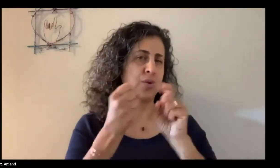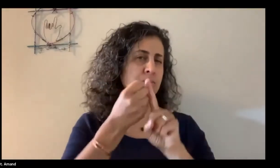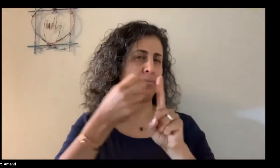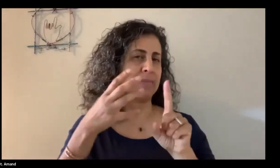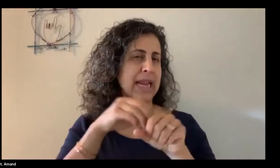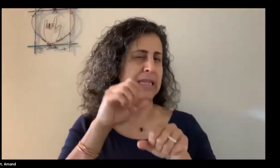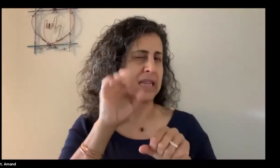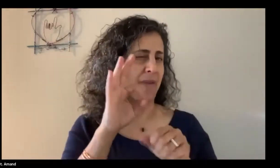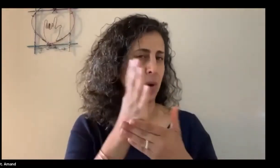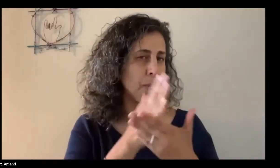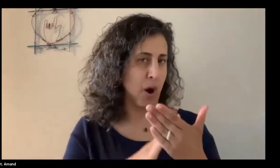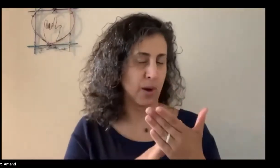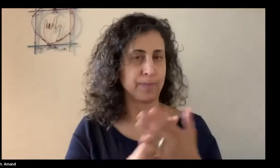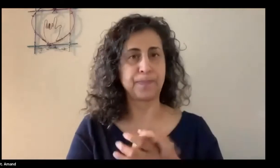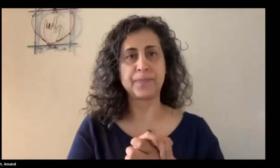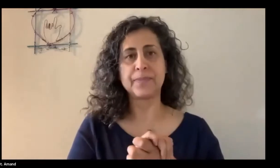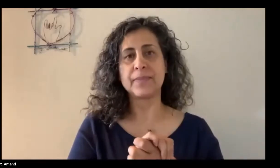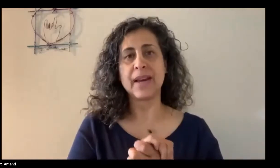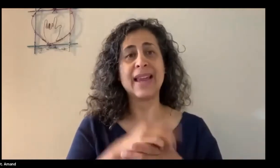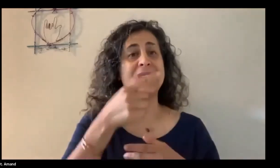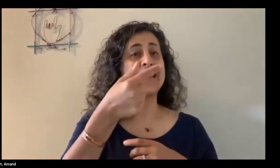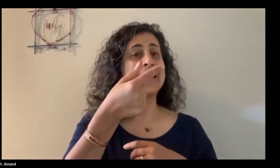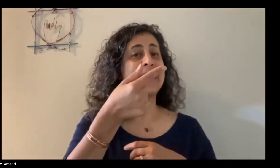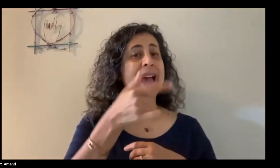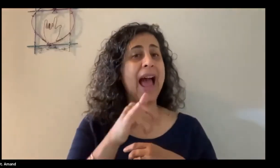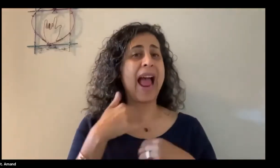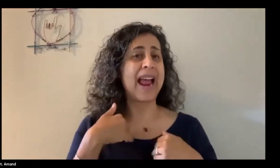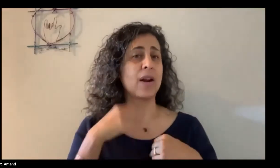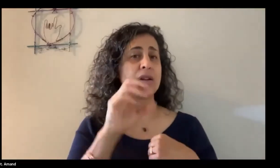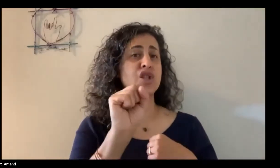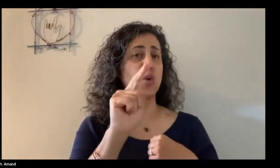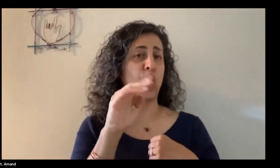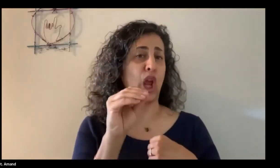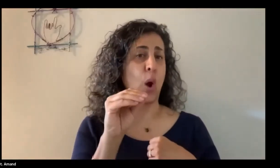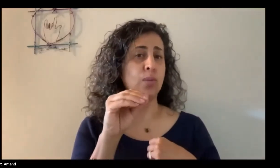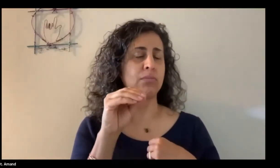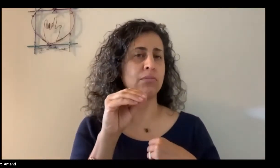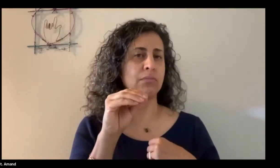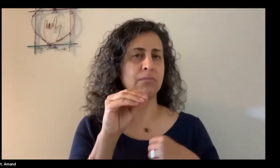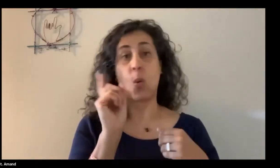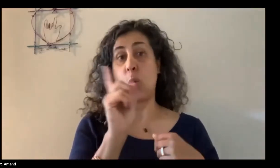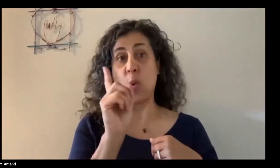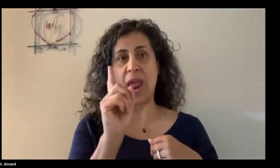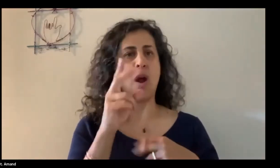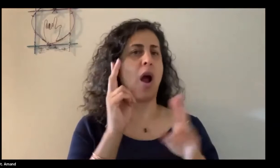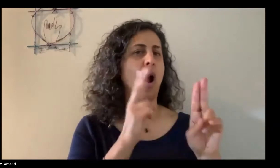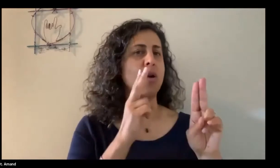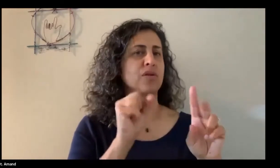And then, in San Francisco-- I want to expand a little bit more on the stories of him here.